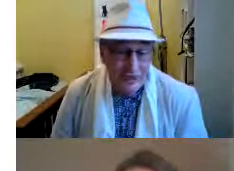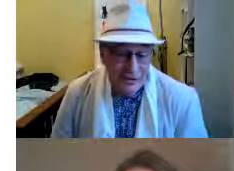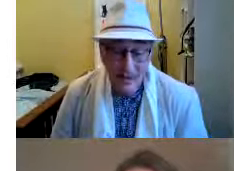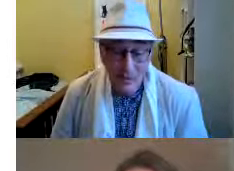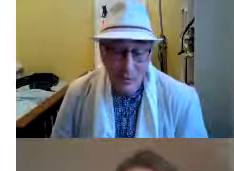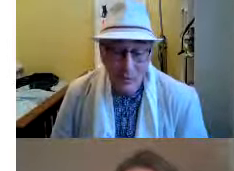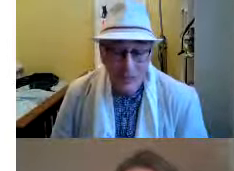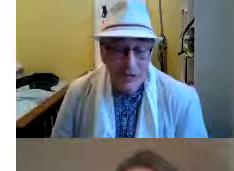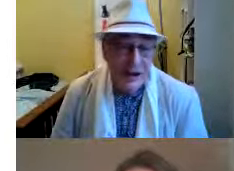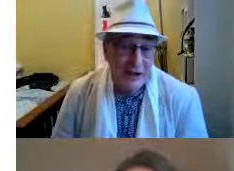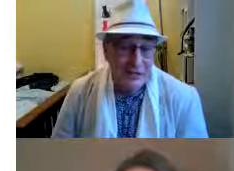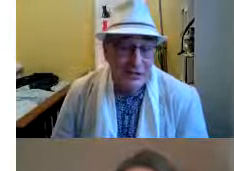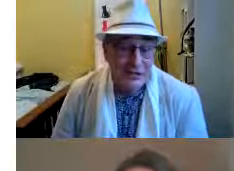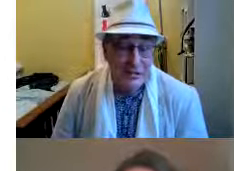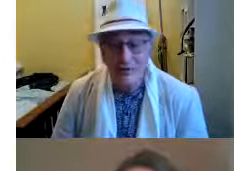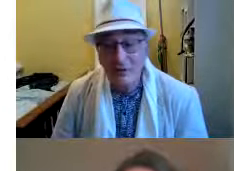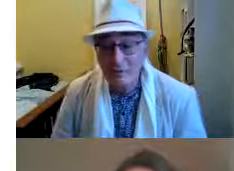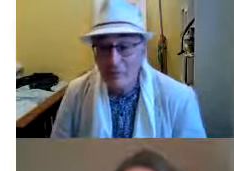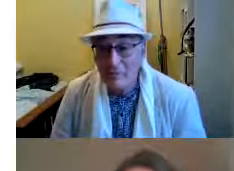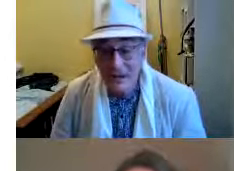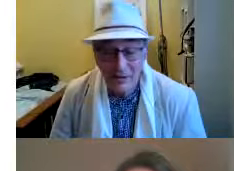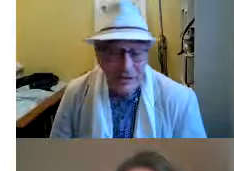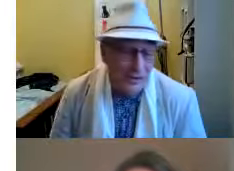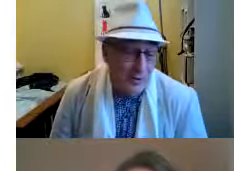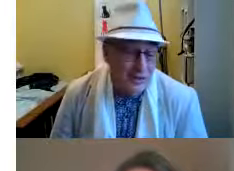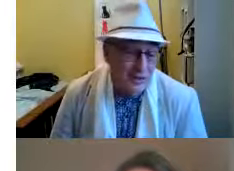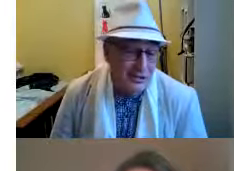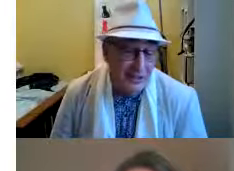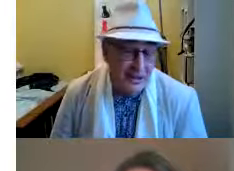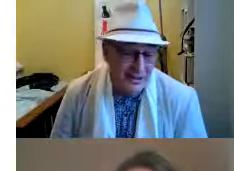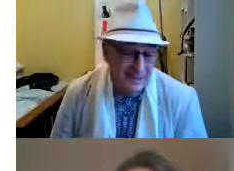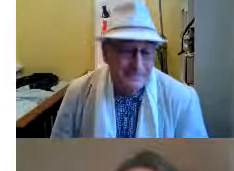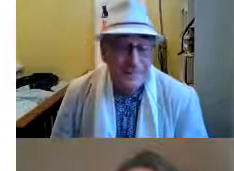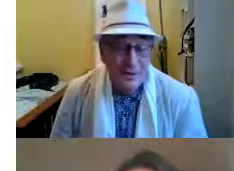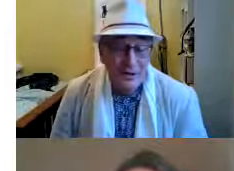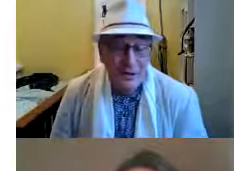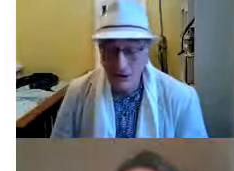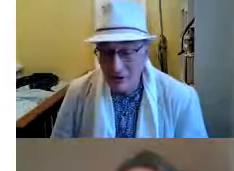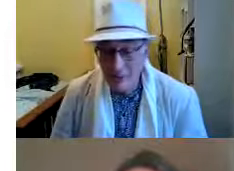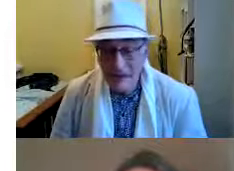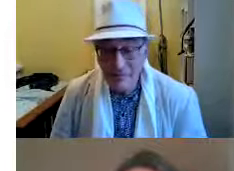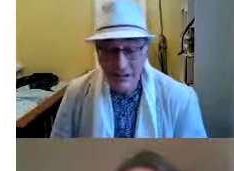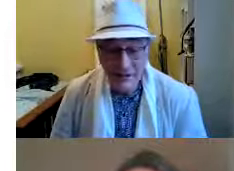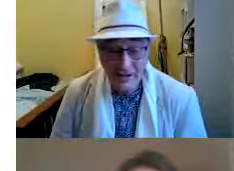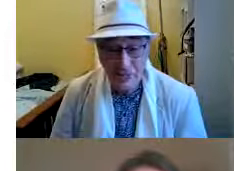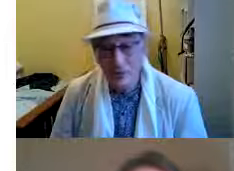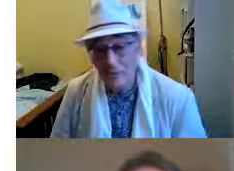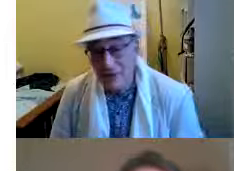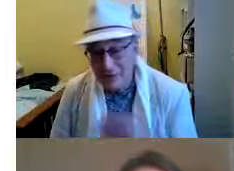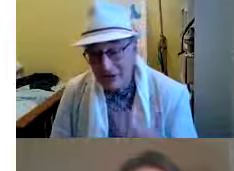the award and aaron did the invisible man where he sang a song about being invisible but obviously